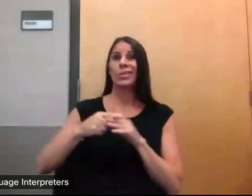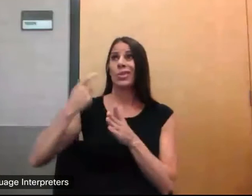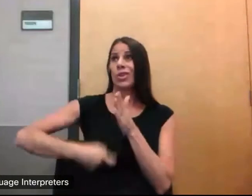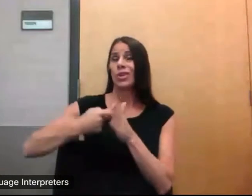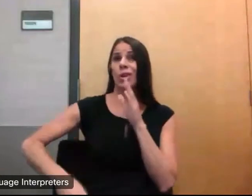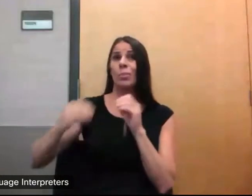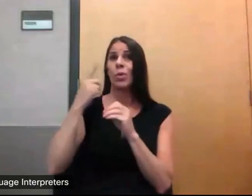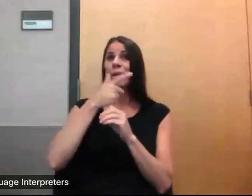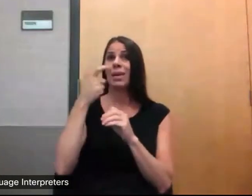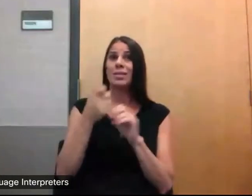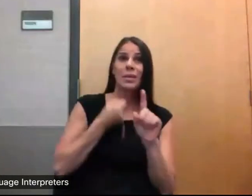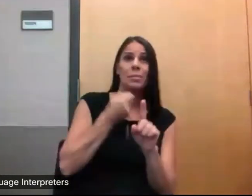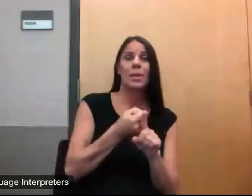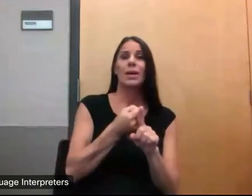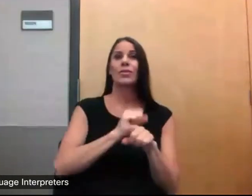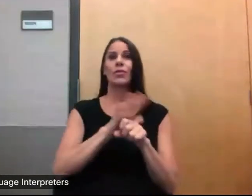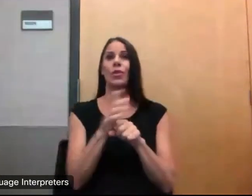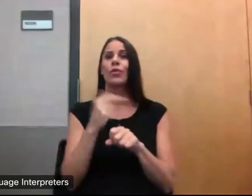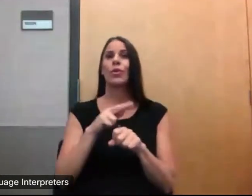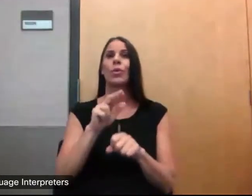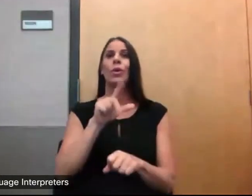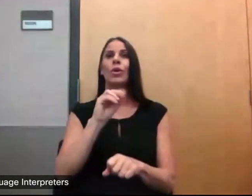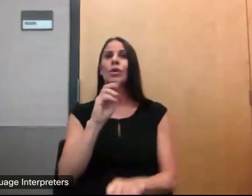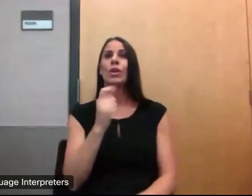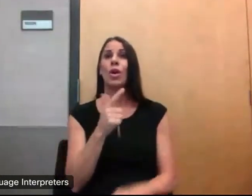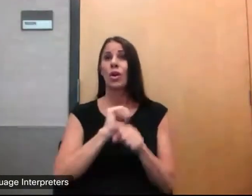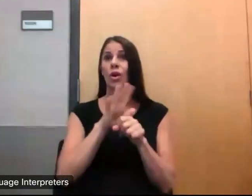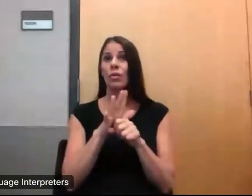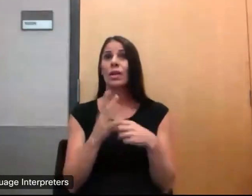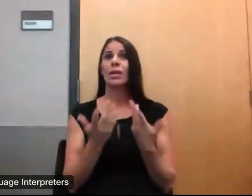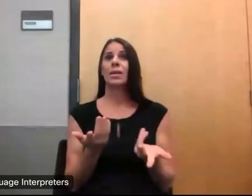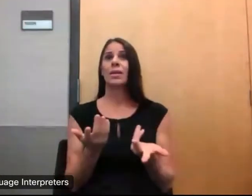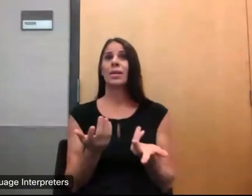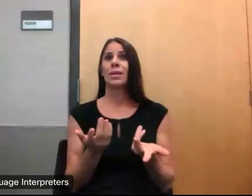of covid or long code um, they're not going to pay attention. I don't